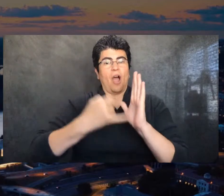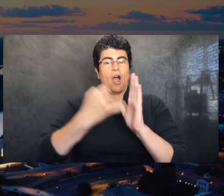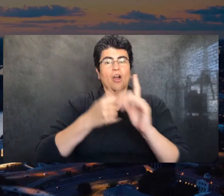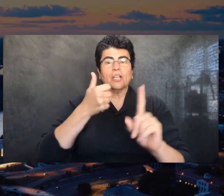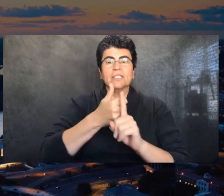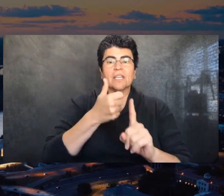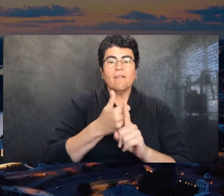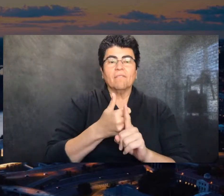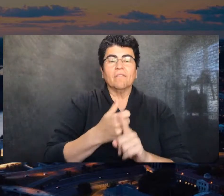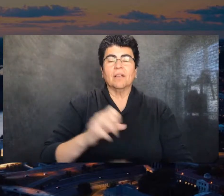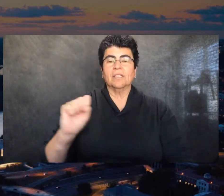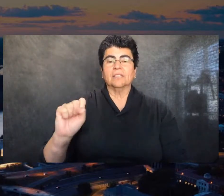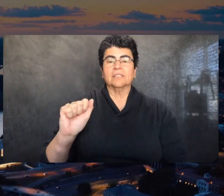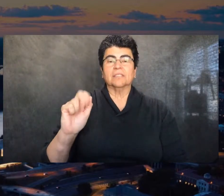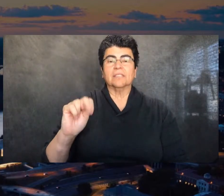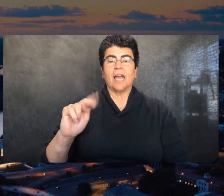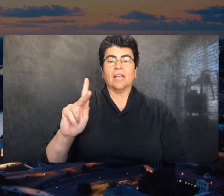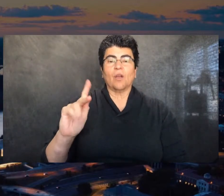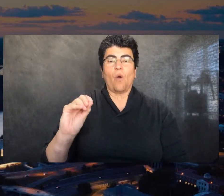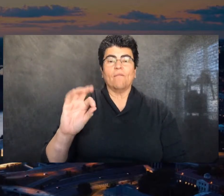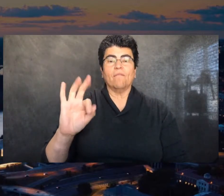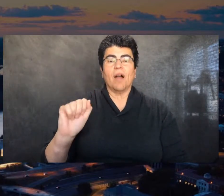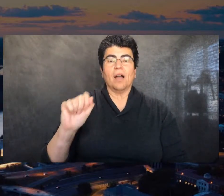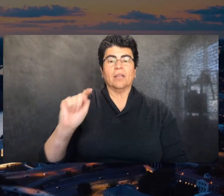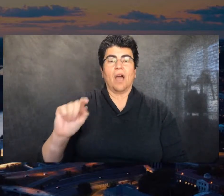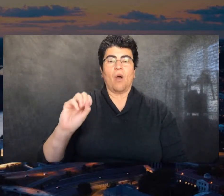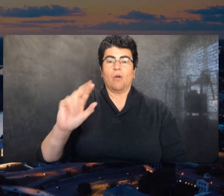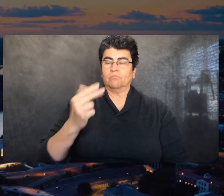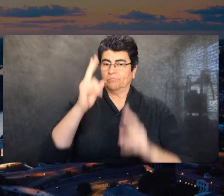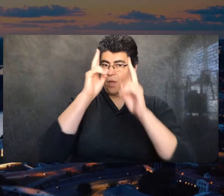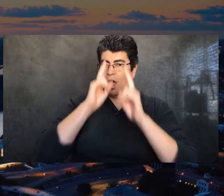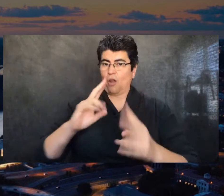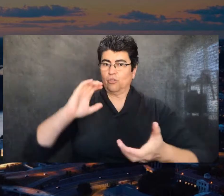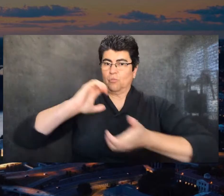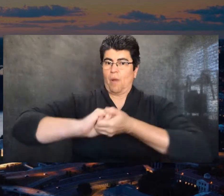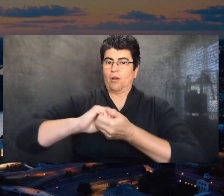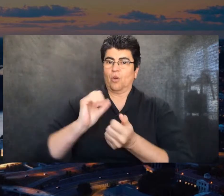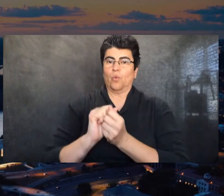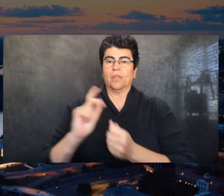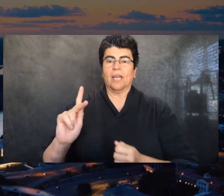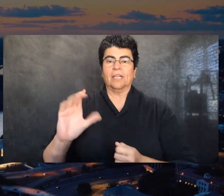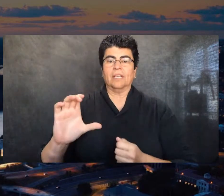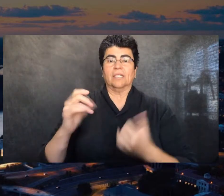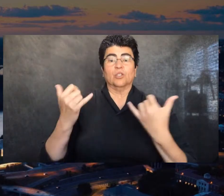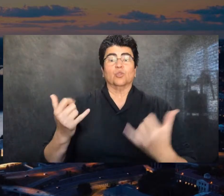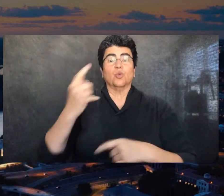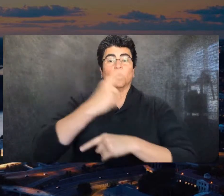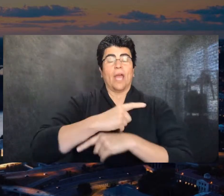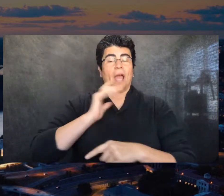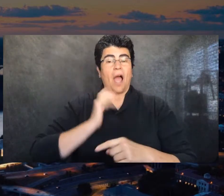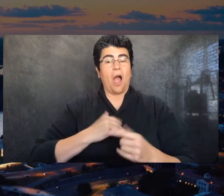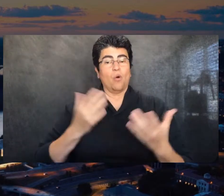Sankofa.org is honored to partner with the Kennedy Center, and today our segment is focusing on artists